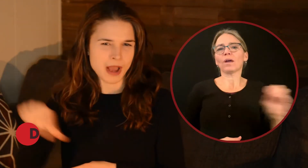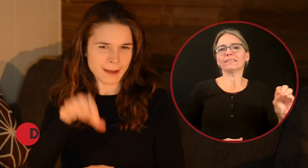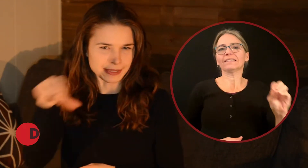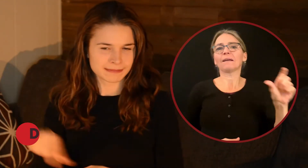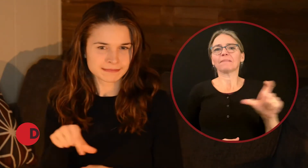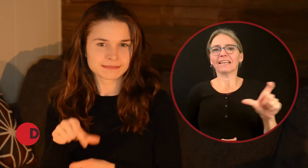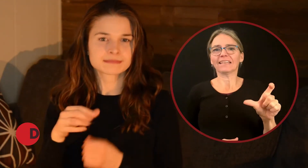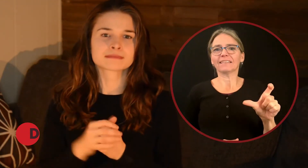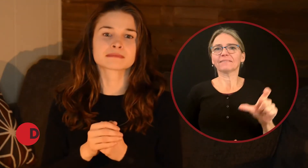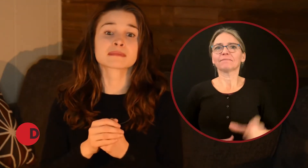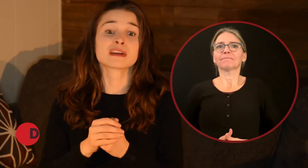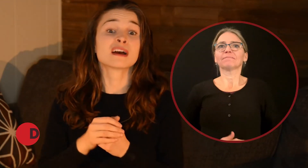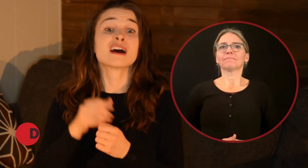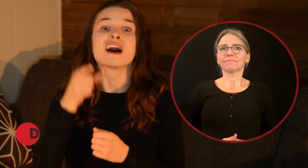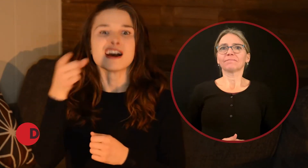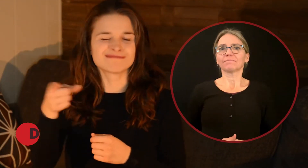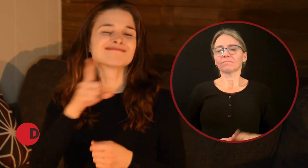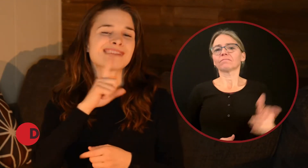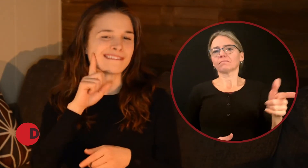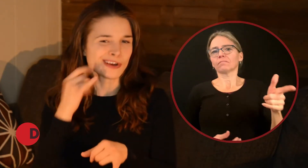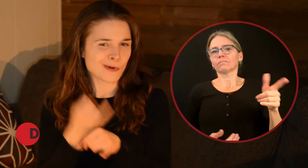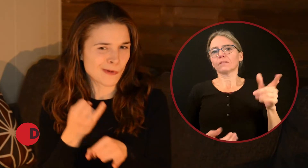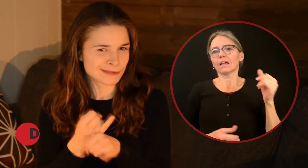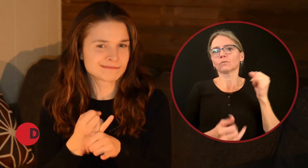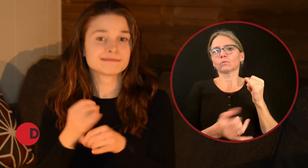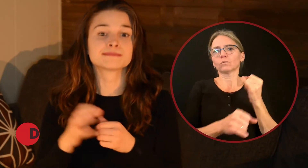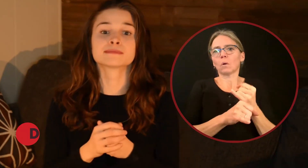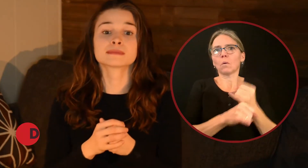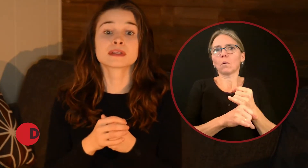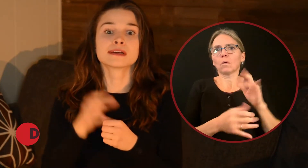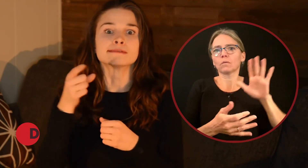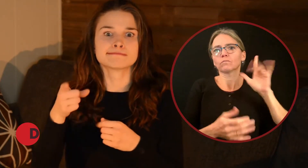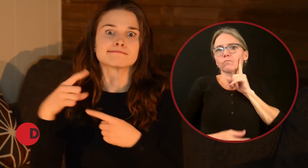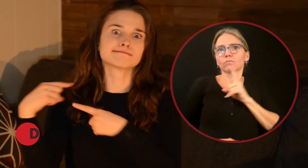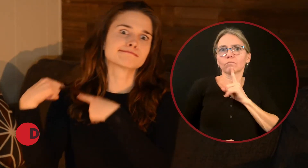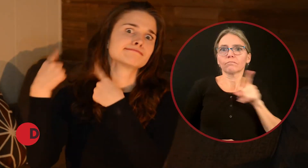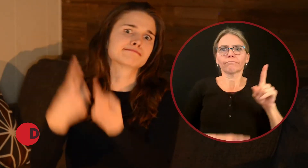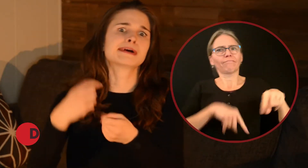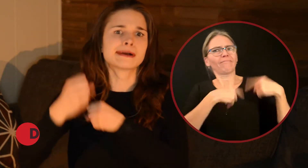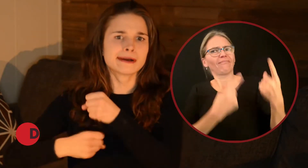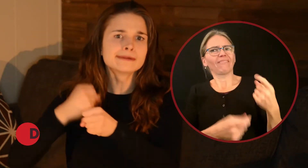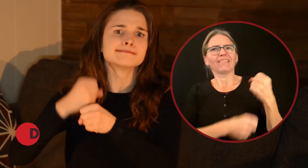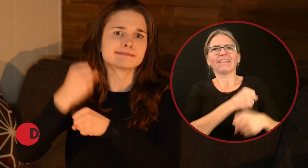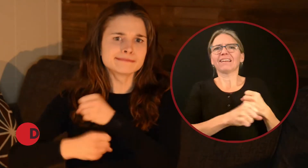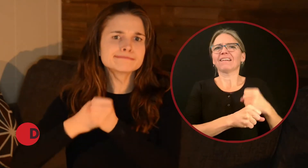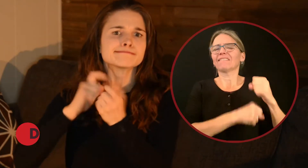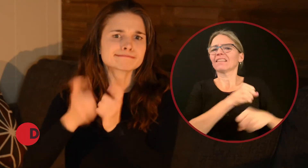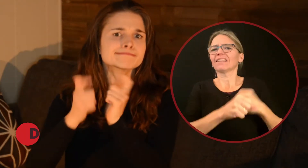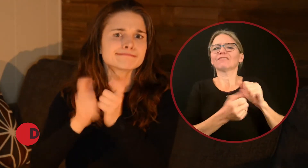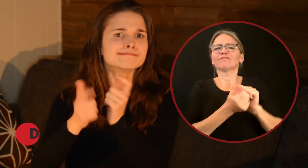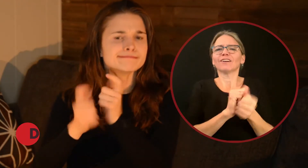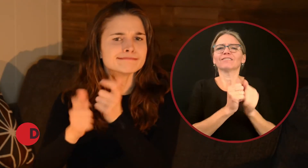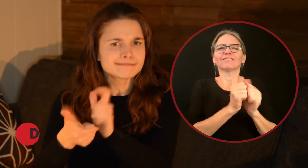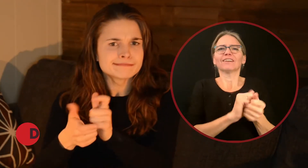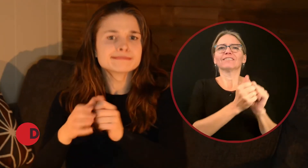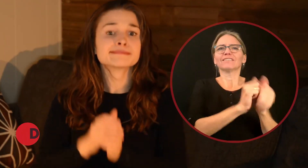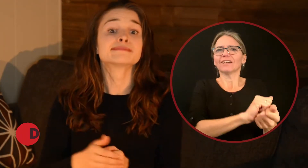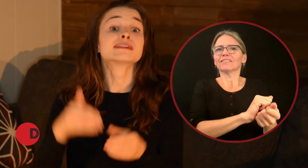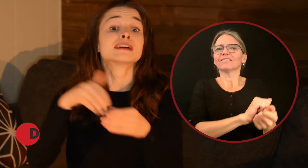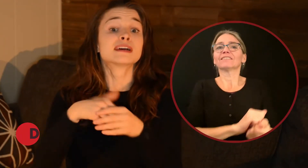Quebec at the Institution for the Deaf. It went through changes over the years.